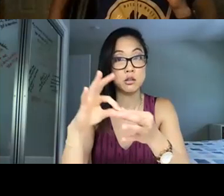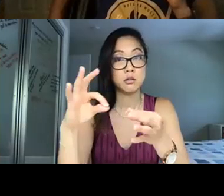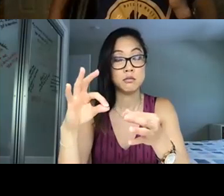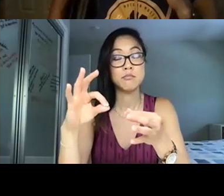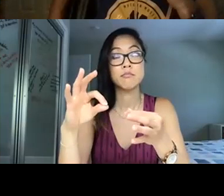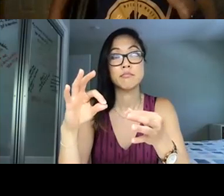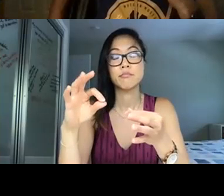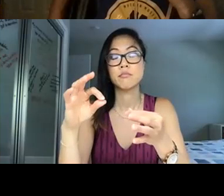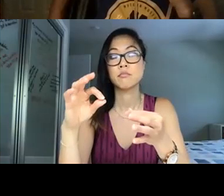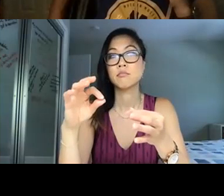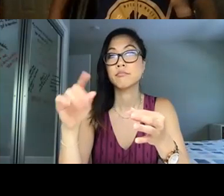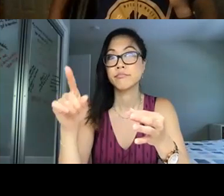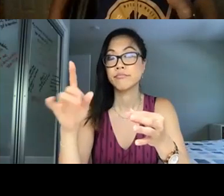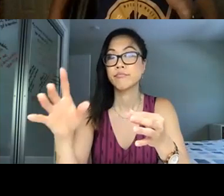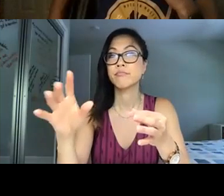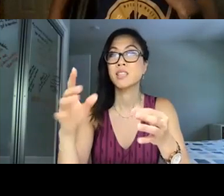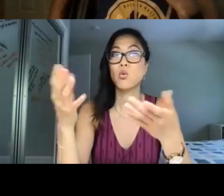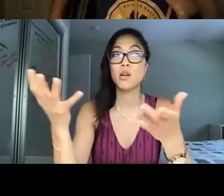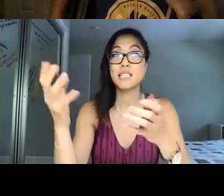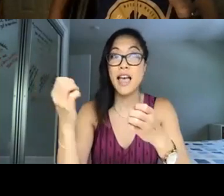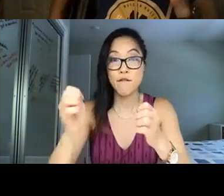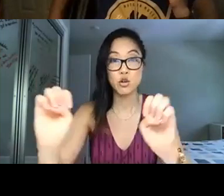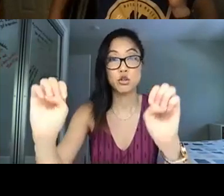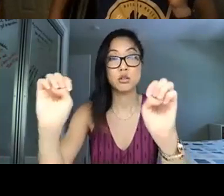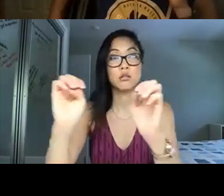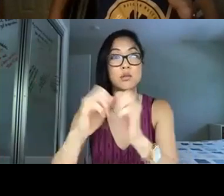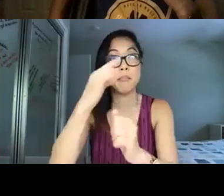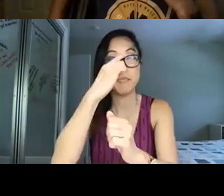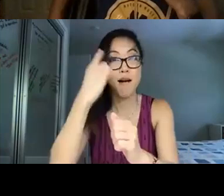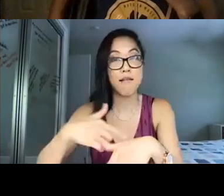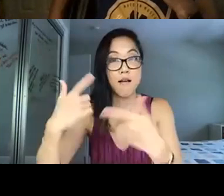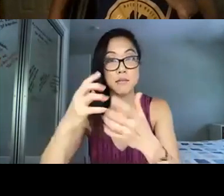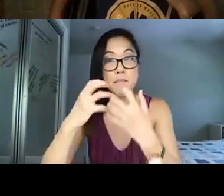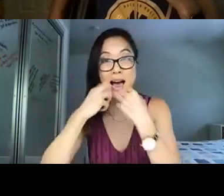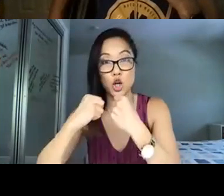community but also like the efforts right now with Black Lives Matter.